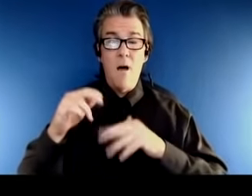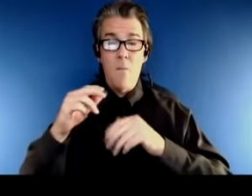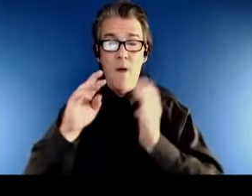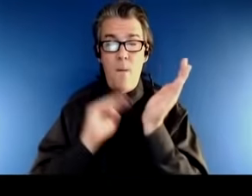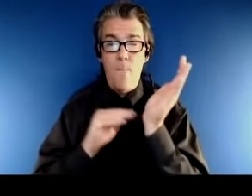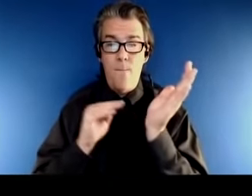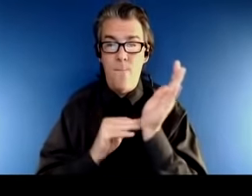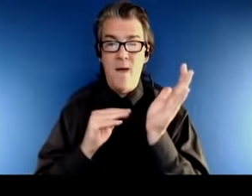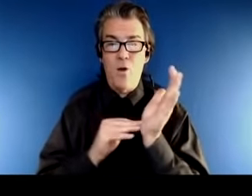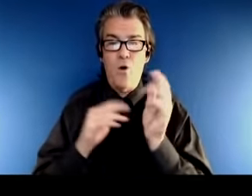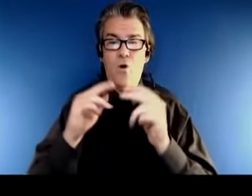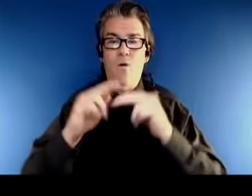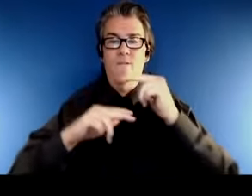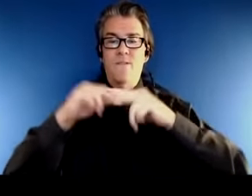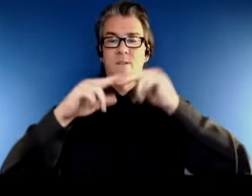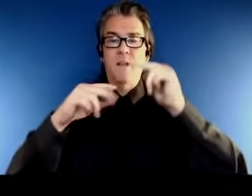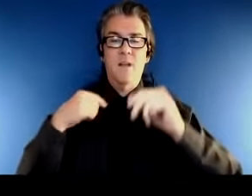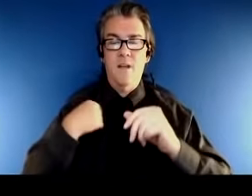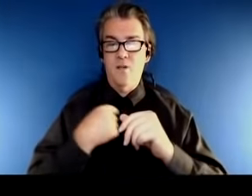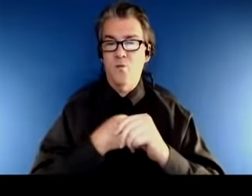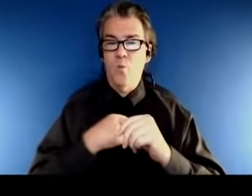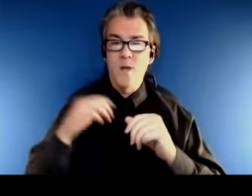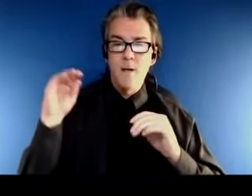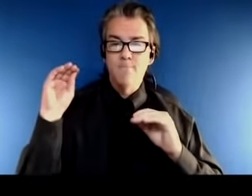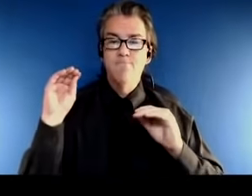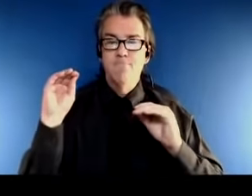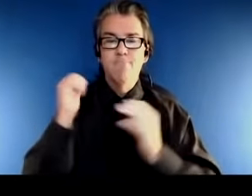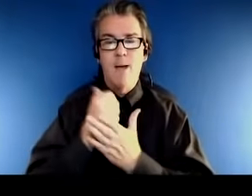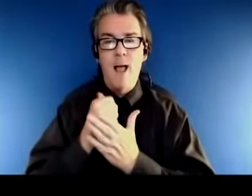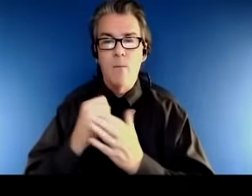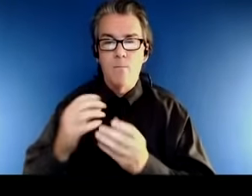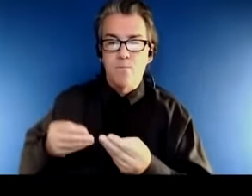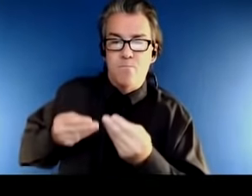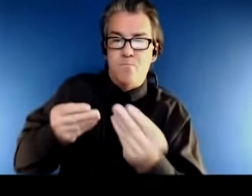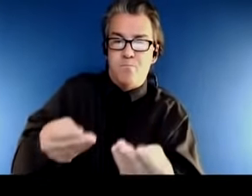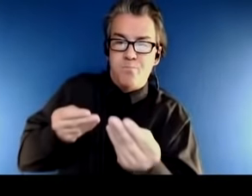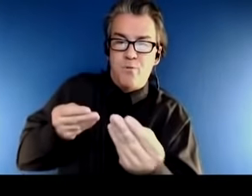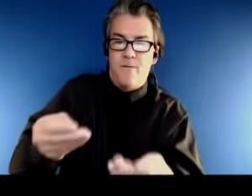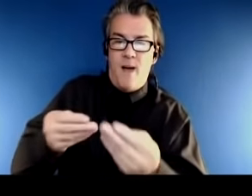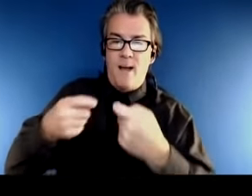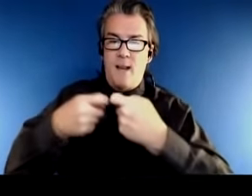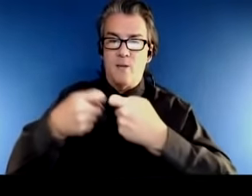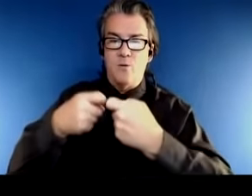We care incredibly about those folks and want to ensure that they're going to be safe.